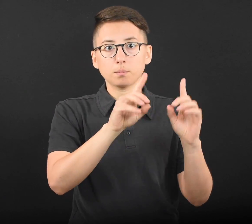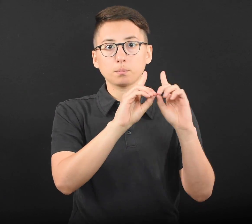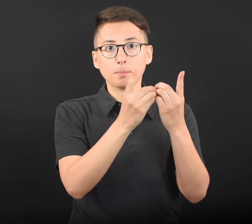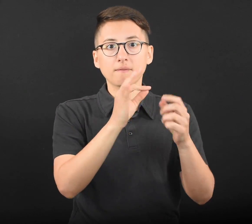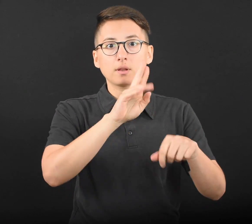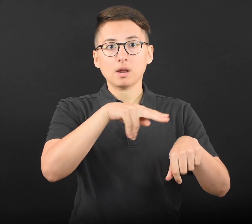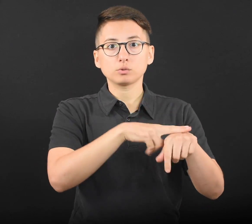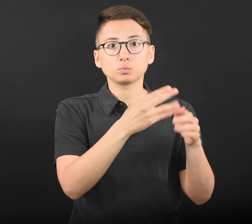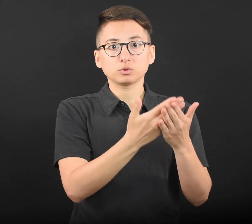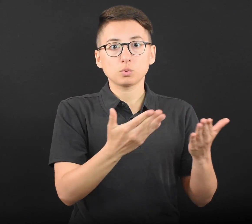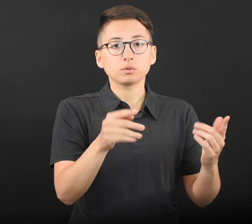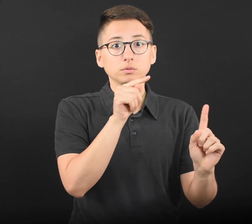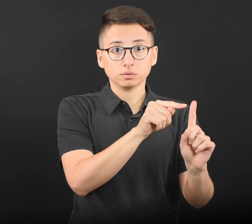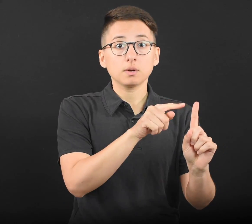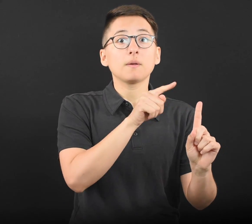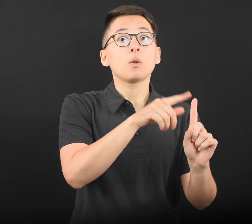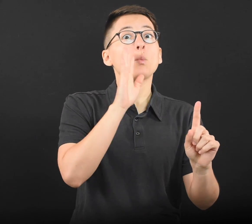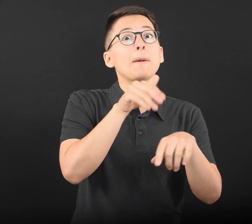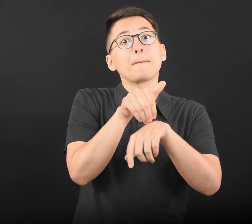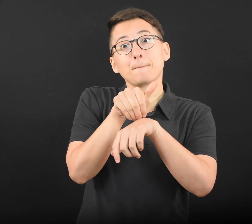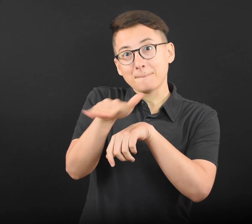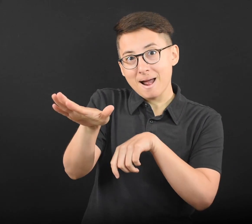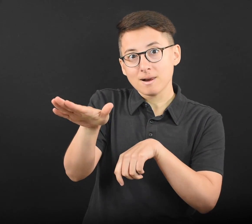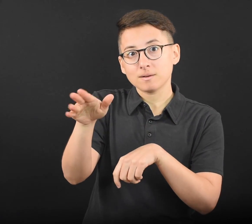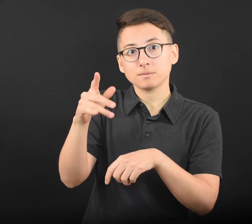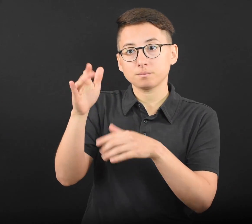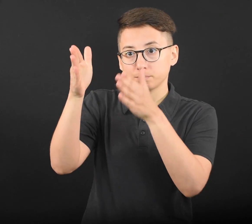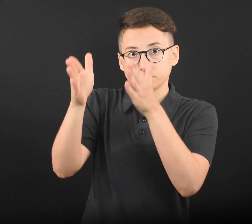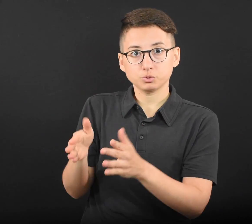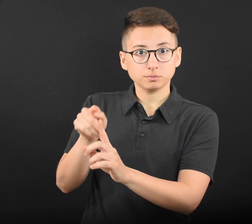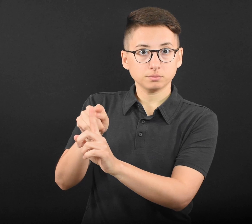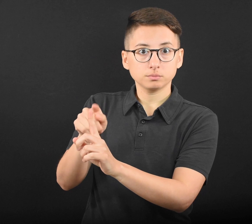to the Department of Natural Resources which will mail the State Parks pass.